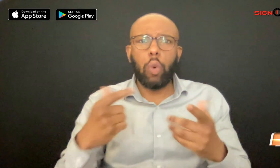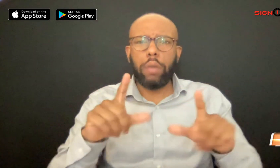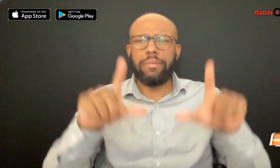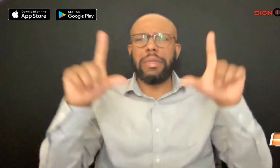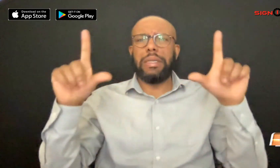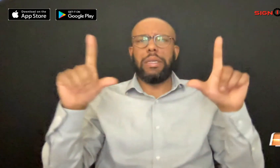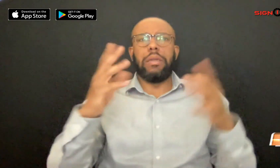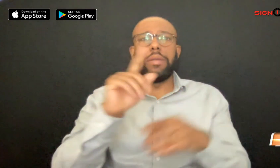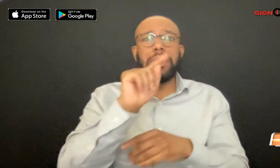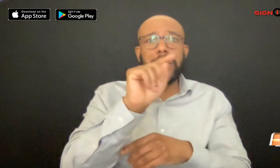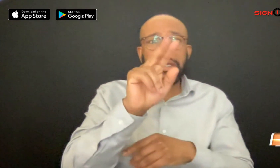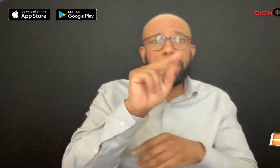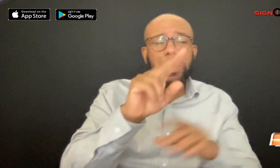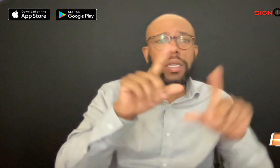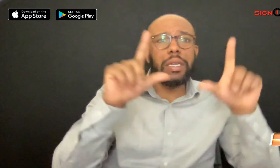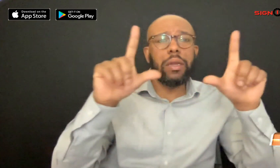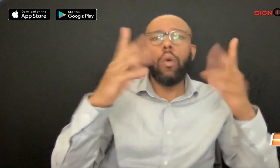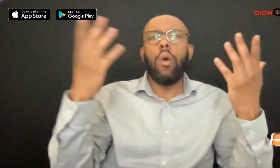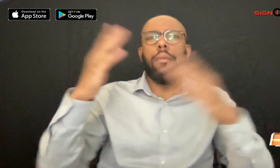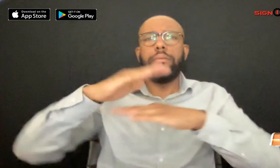but if you wish to watch on television or laptop